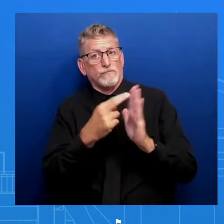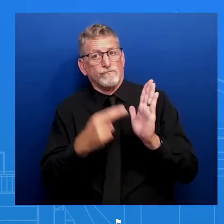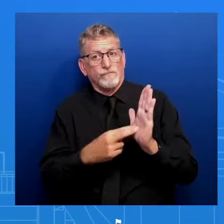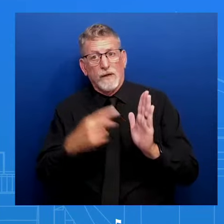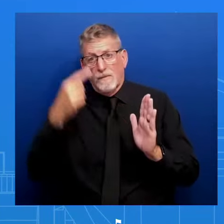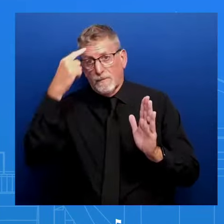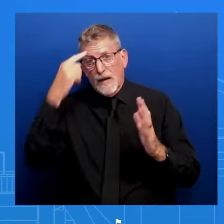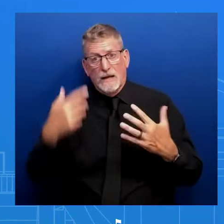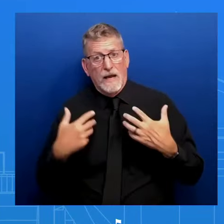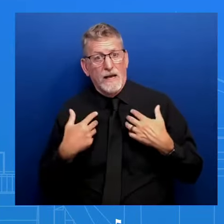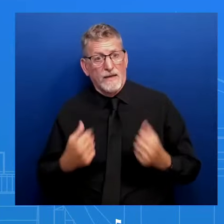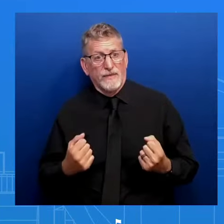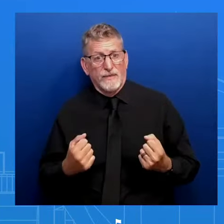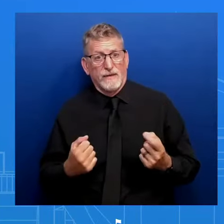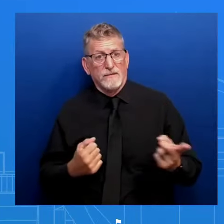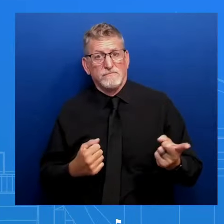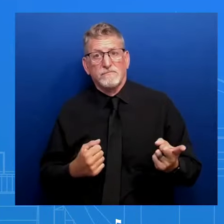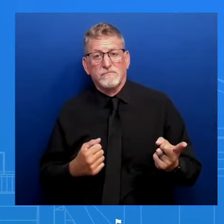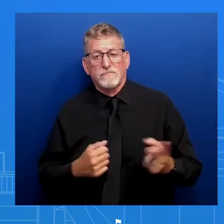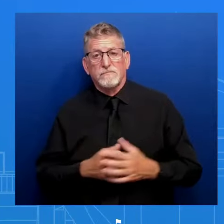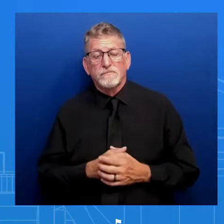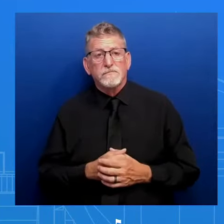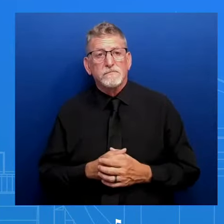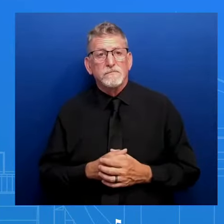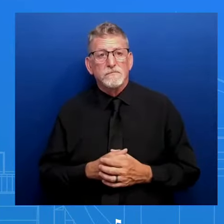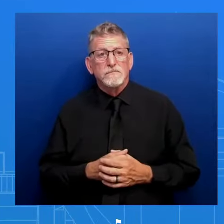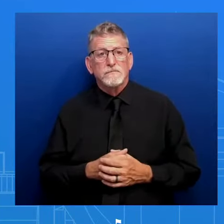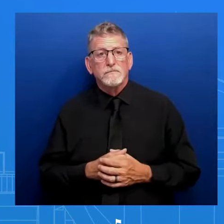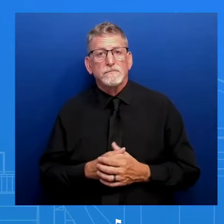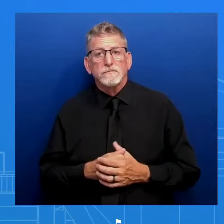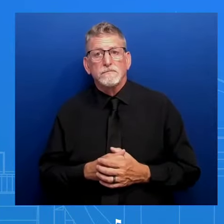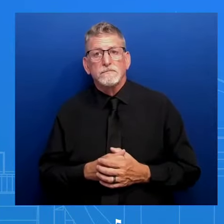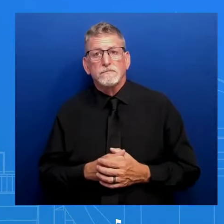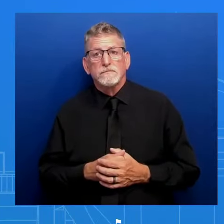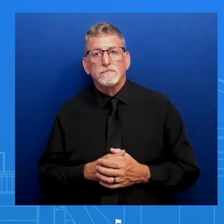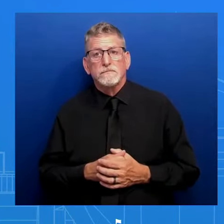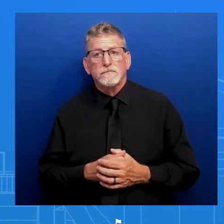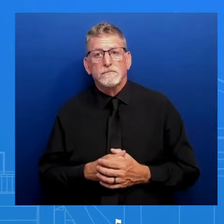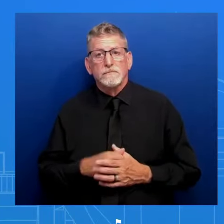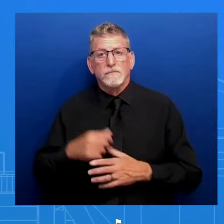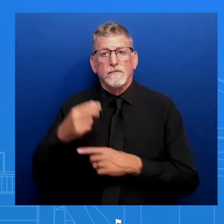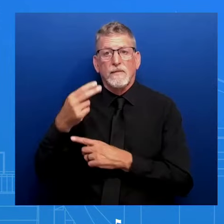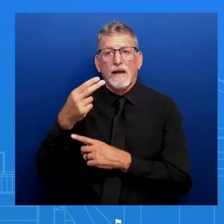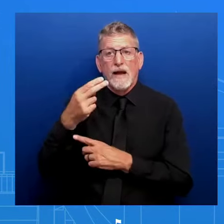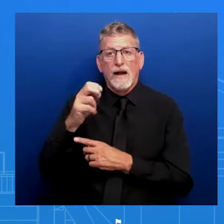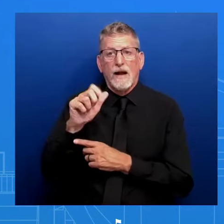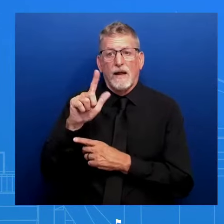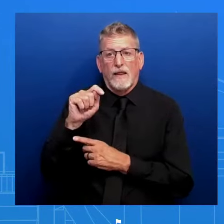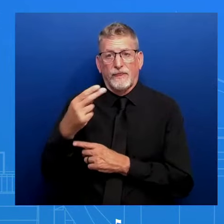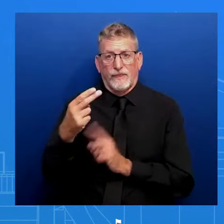in parity; that mental health is indeed health. You heard him say that directly yesterday. Jay Shetty's podcast, "On Purpose,"